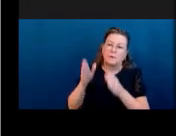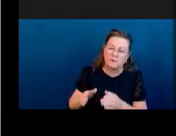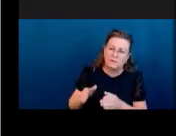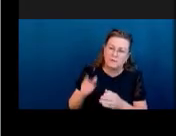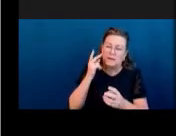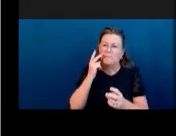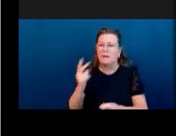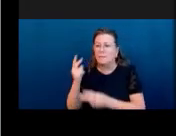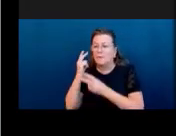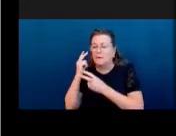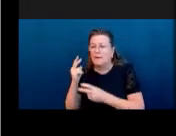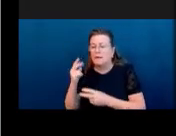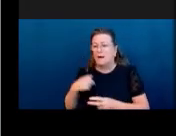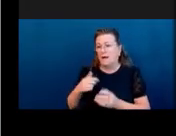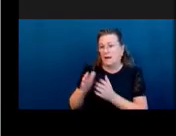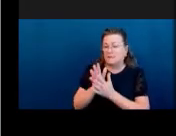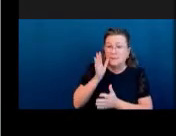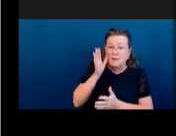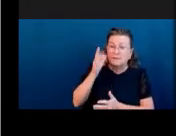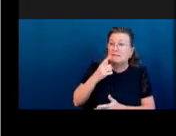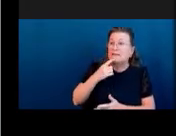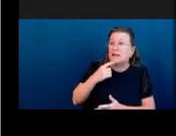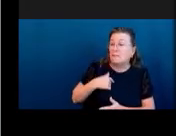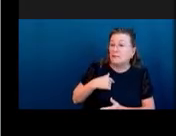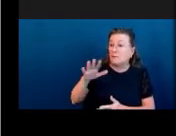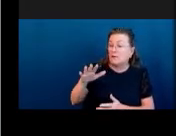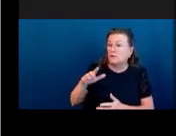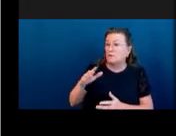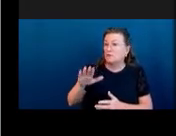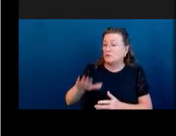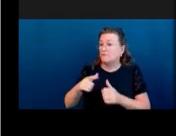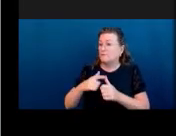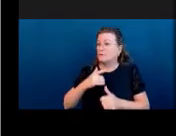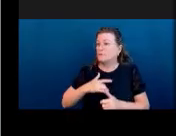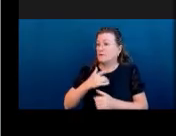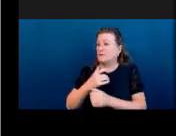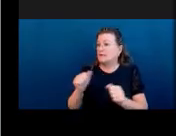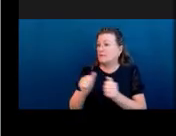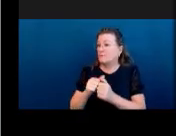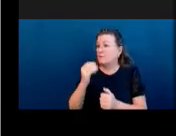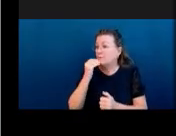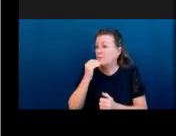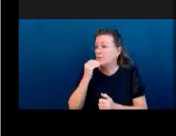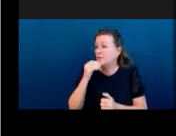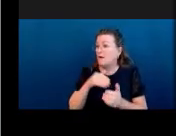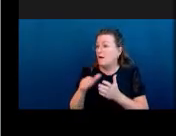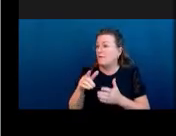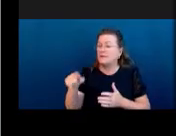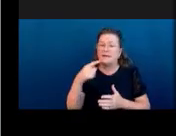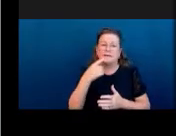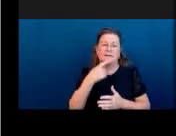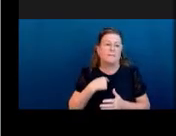remember when your child felt first felt safe with a food. A lot of times, they'll say to me that it was like. Yeah, we were